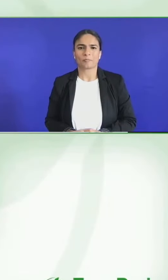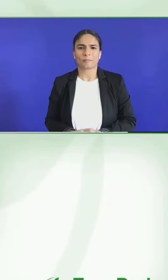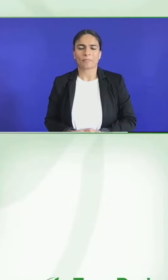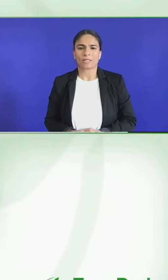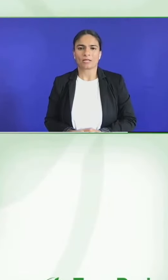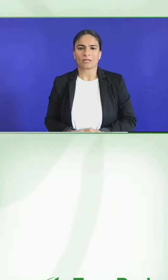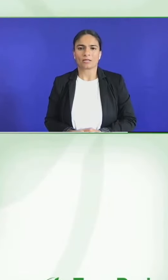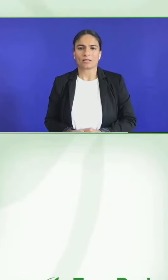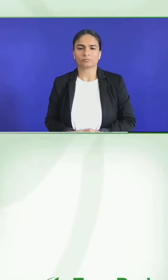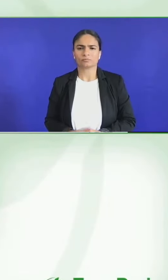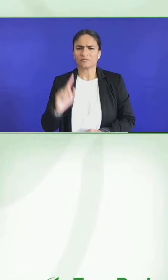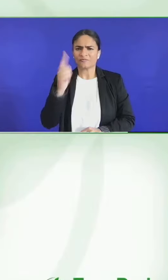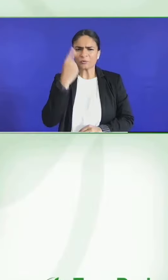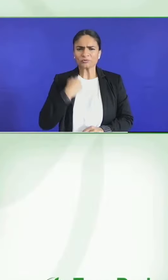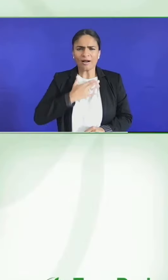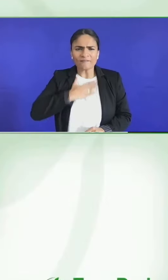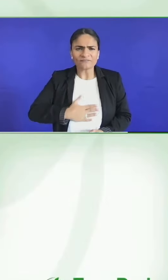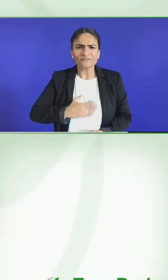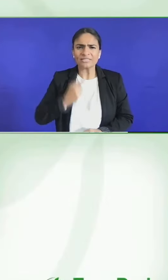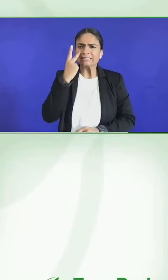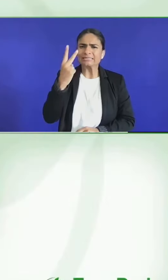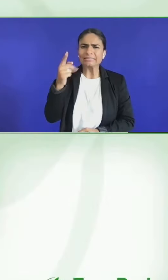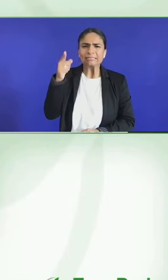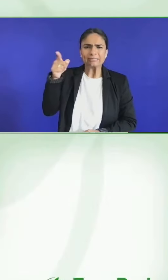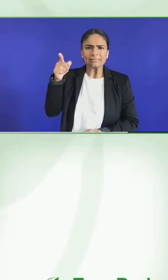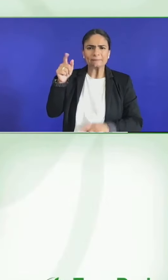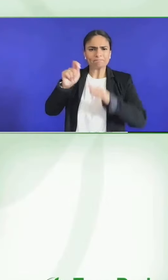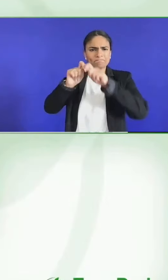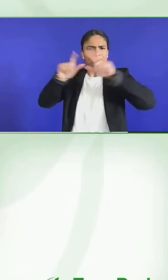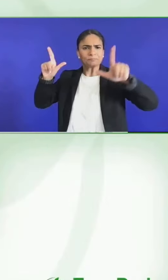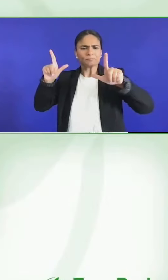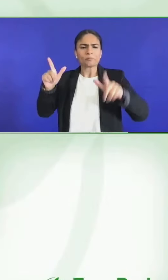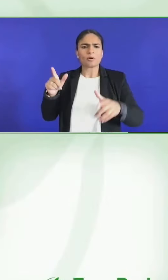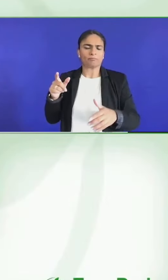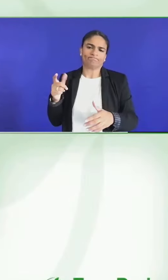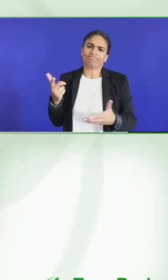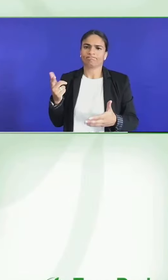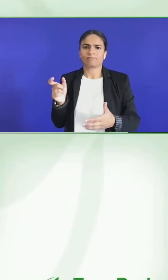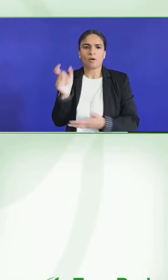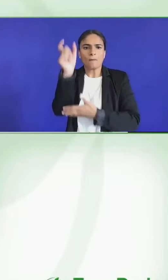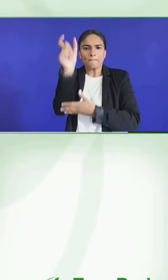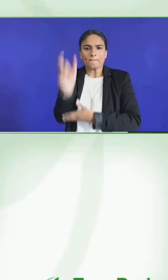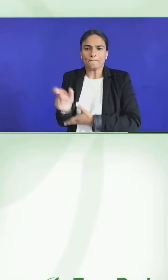But for adults with this ability is this is the main budget system.